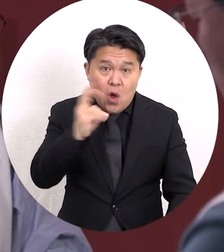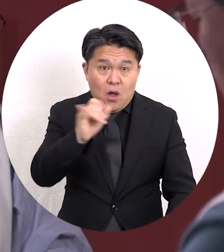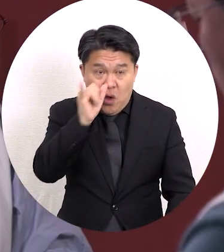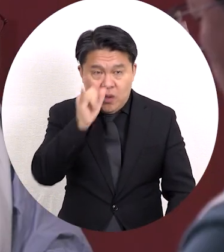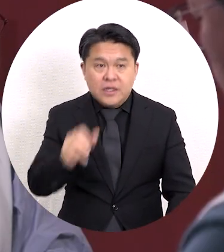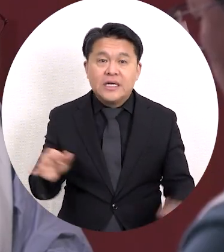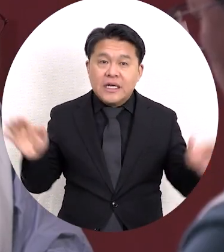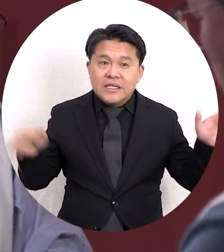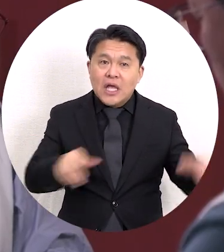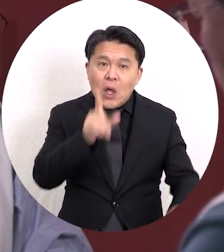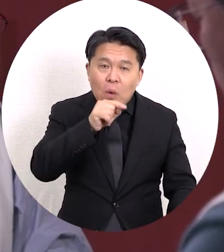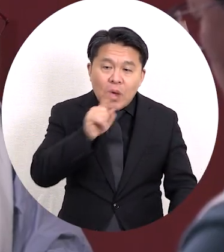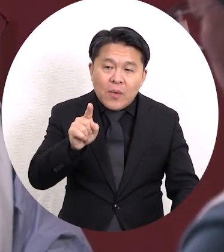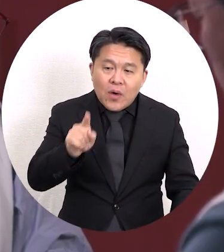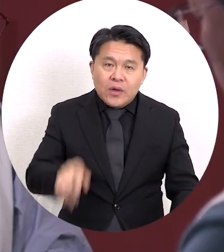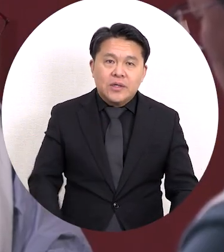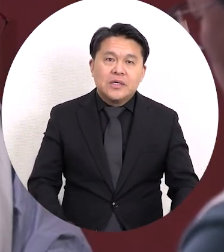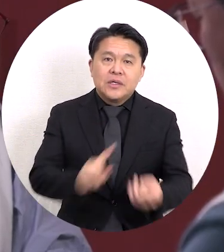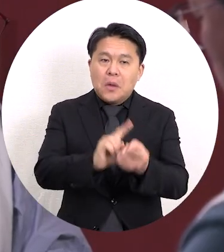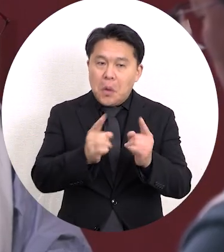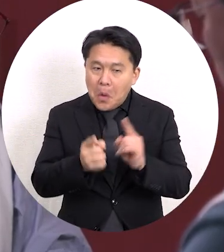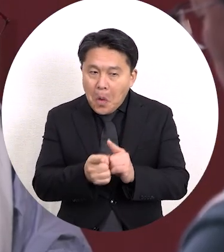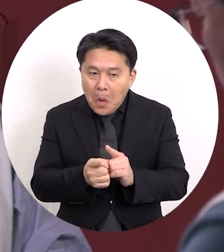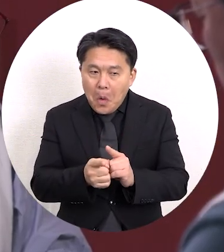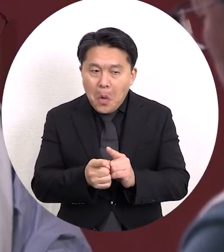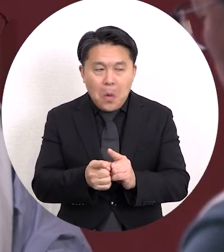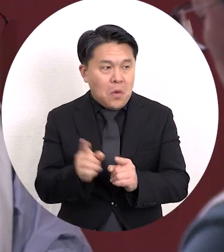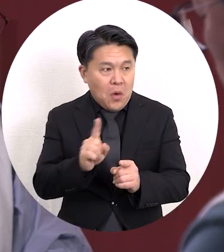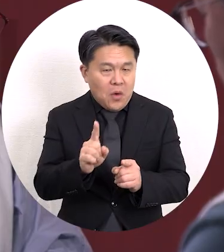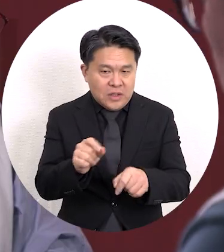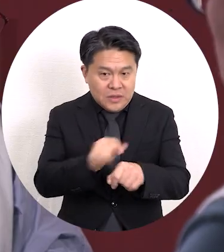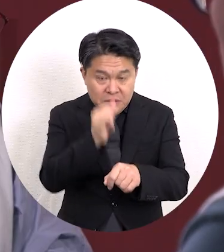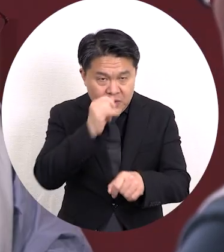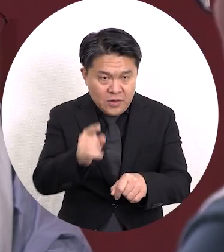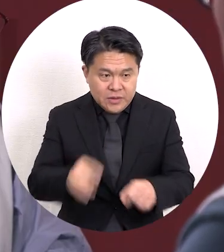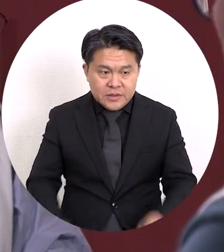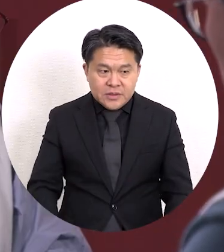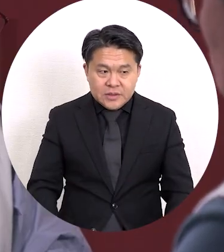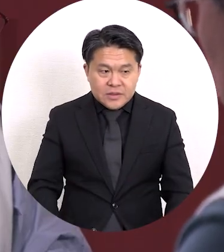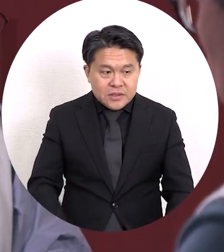birds and whales are unique in that they learn their sounds.